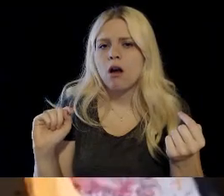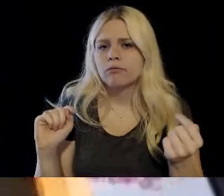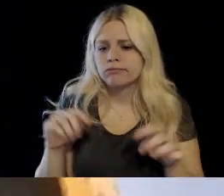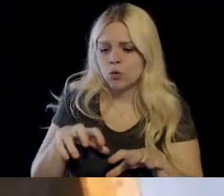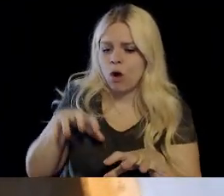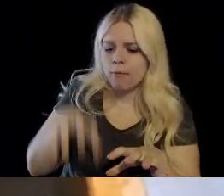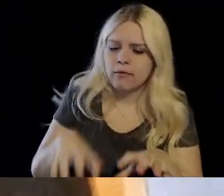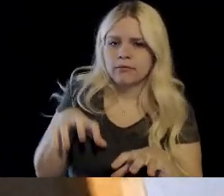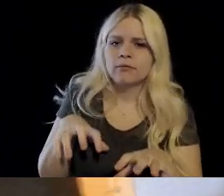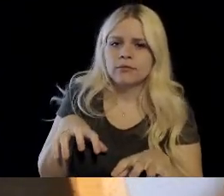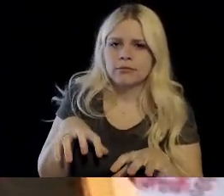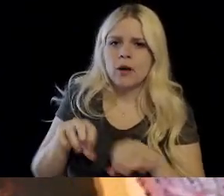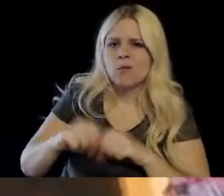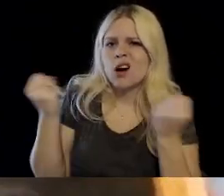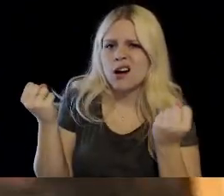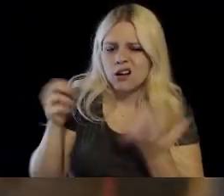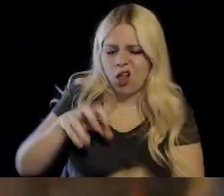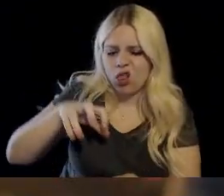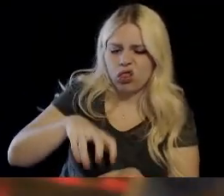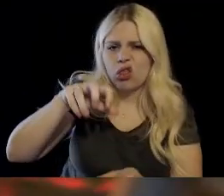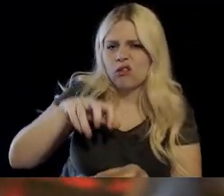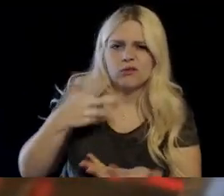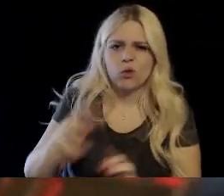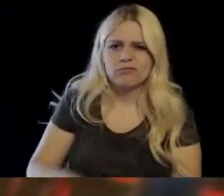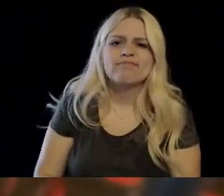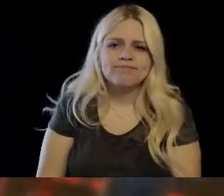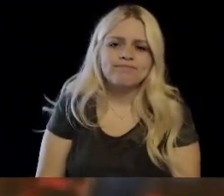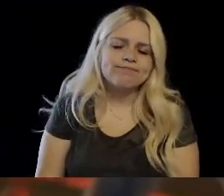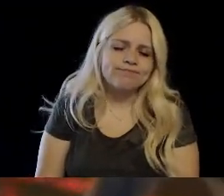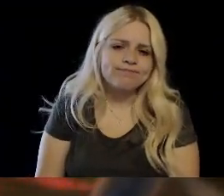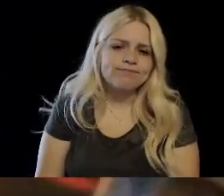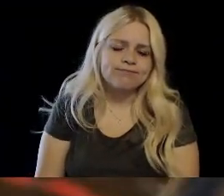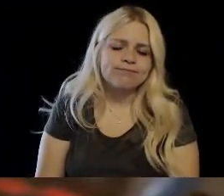Erica: Alright, you guys, were going to do another round. We're going to see what treat